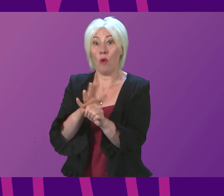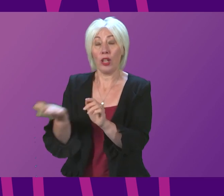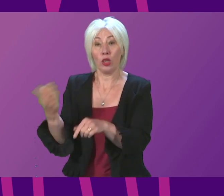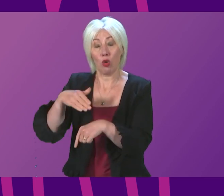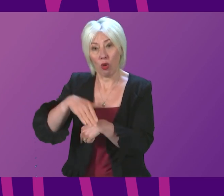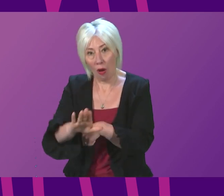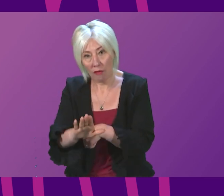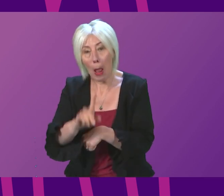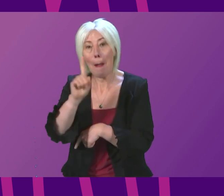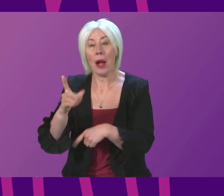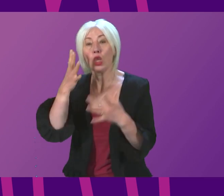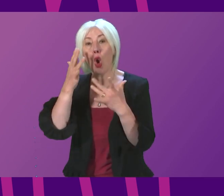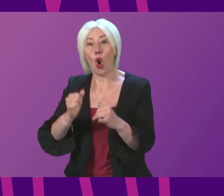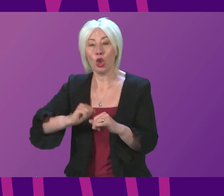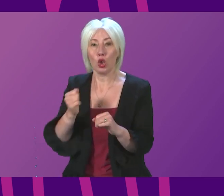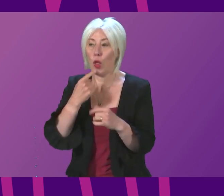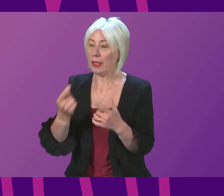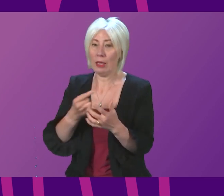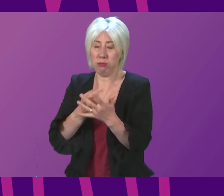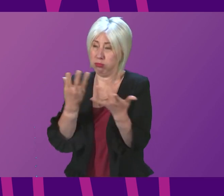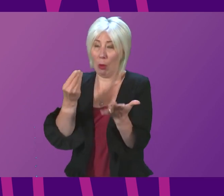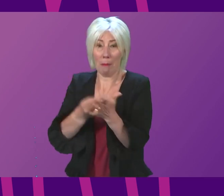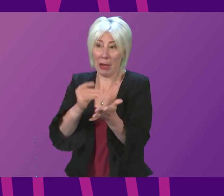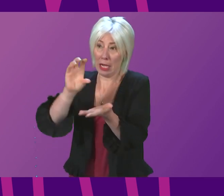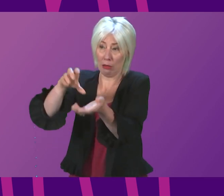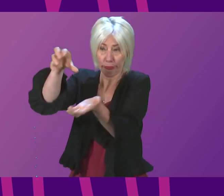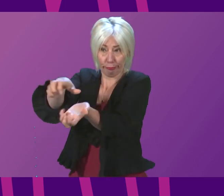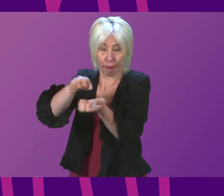Scotland says that there are billions of pounds of Covid money being “held back” while